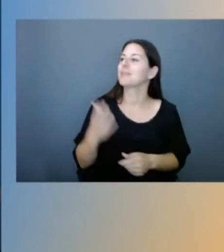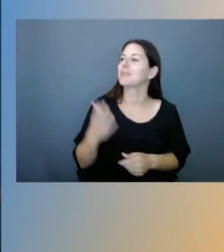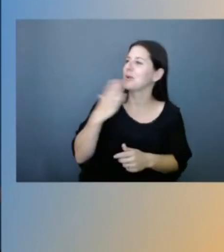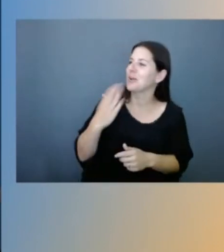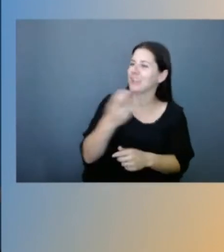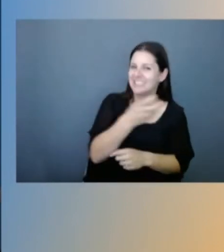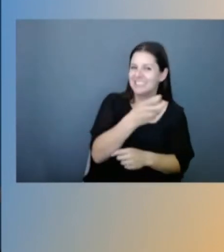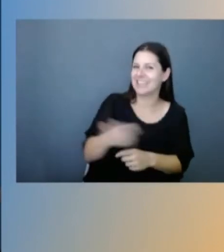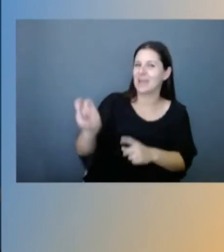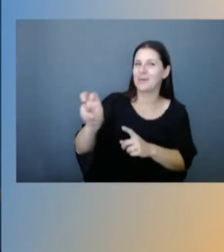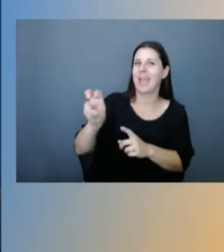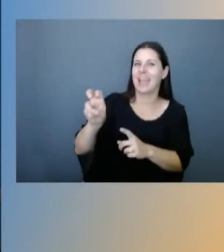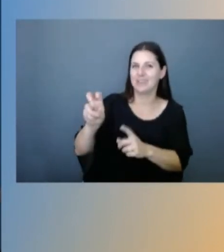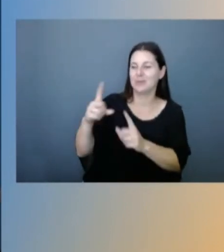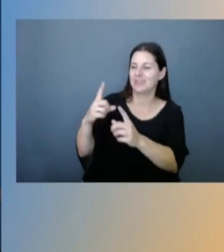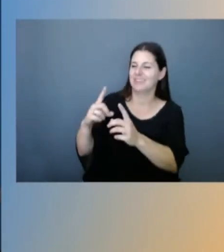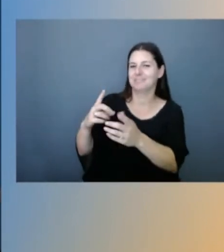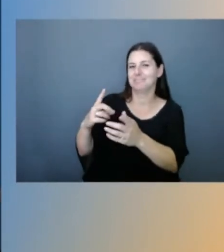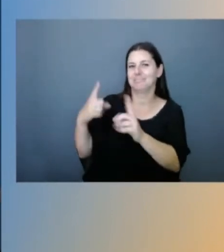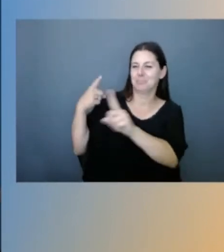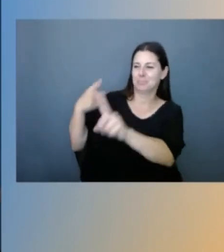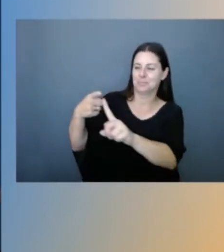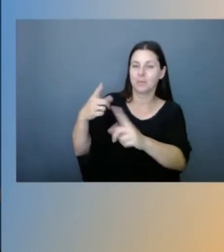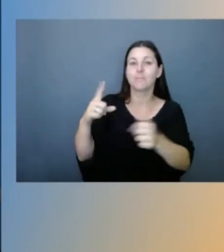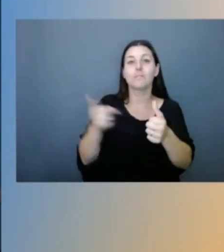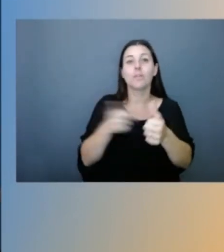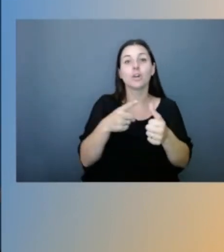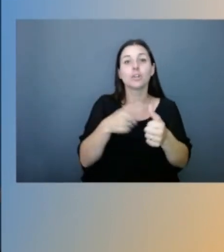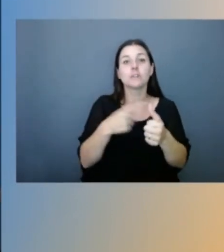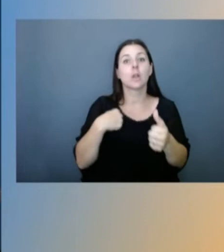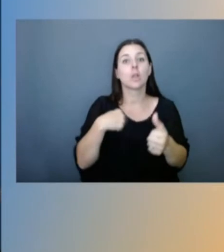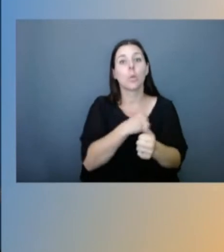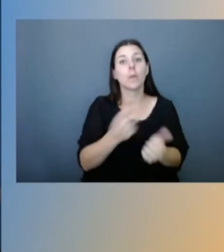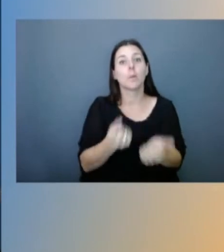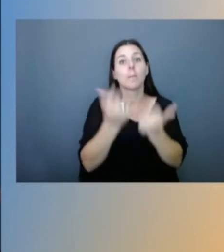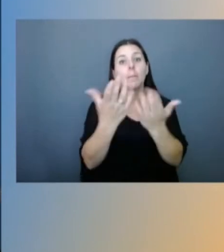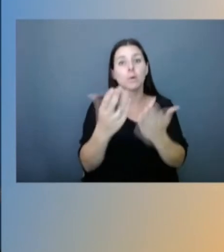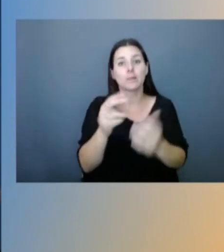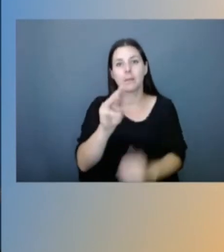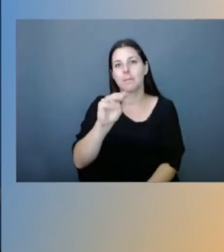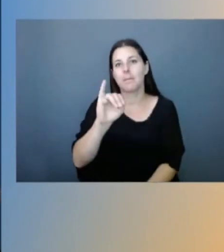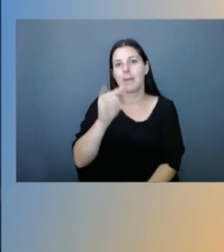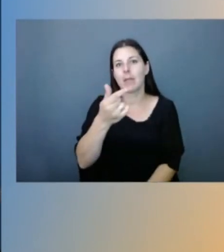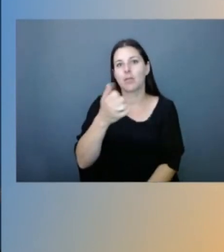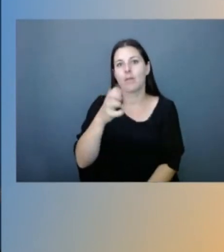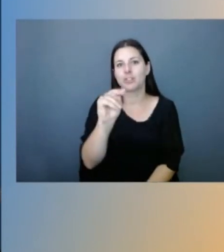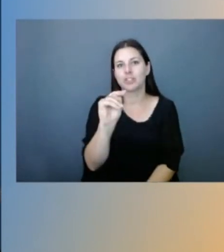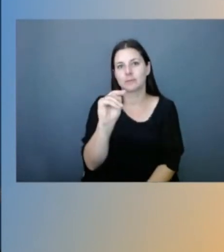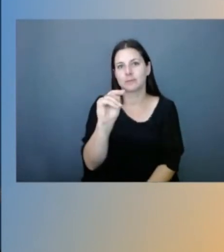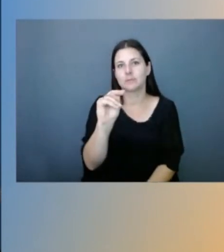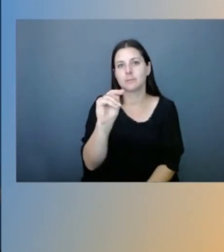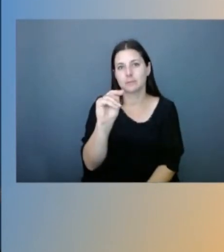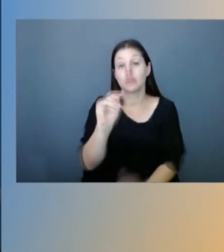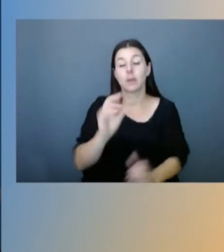So the first, first and foremost things we propose is the migrations. So when customers migrate to AWS,